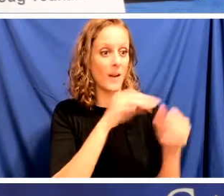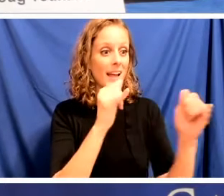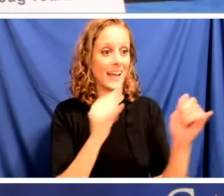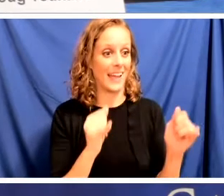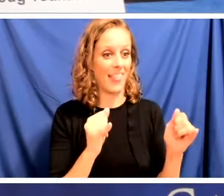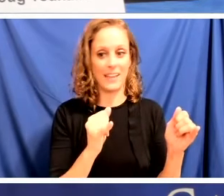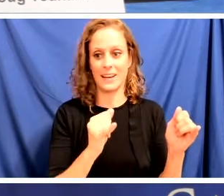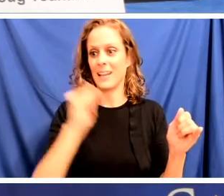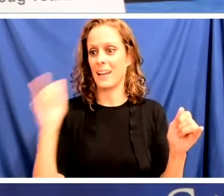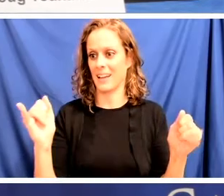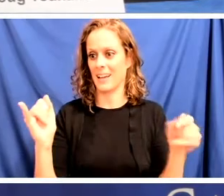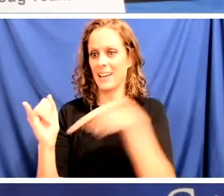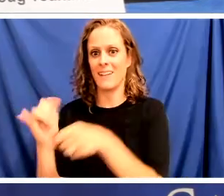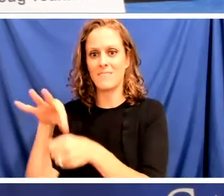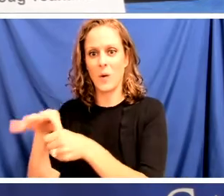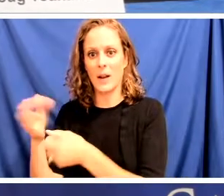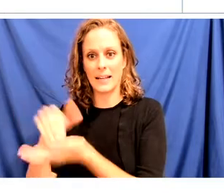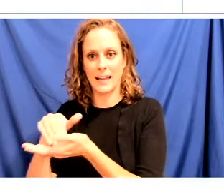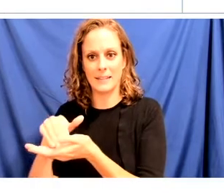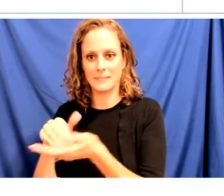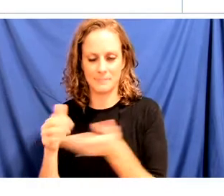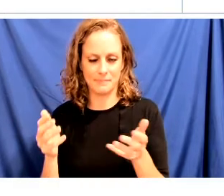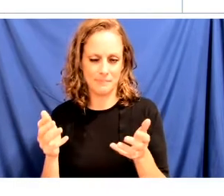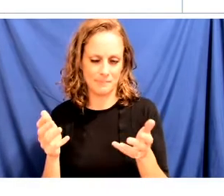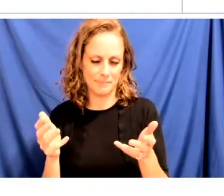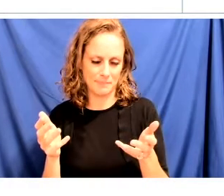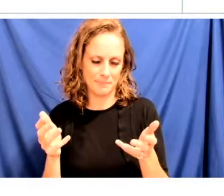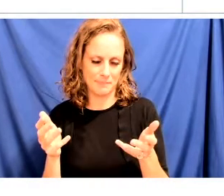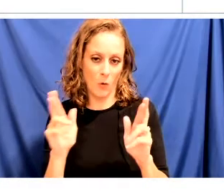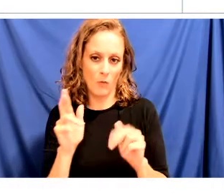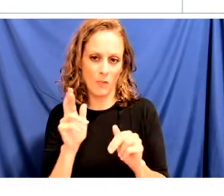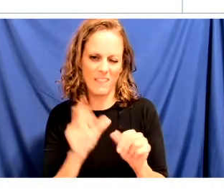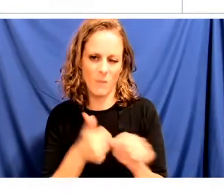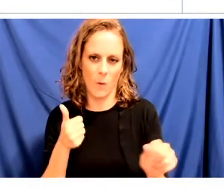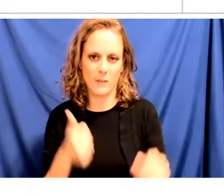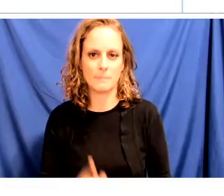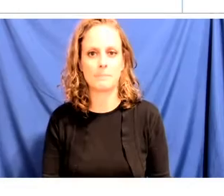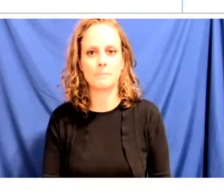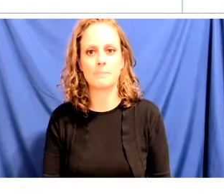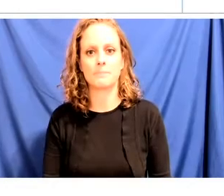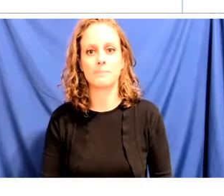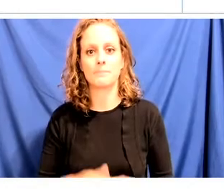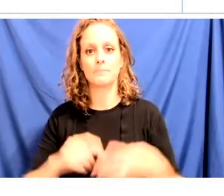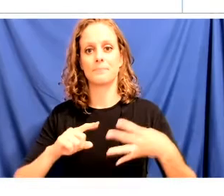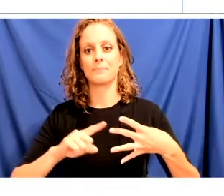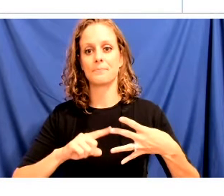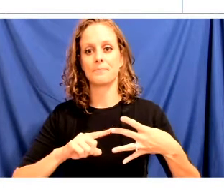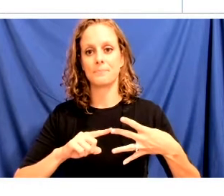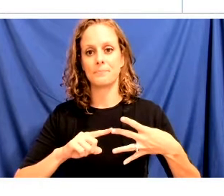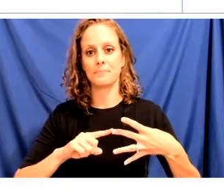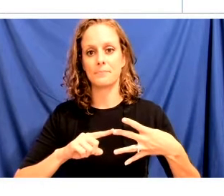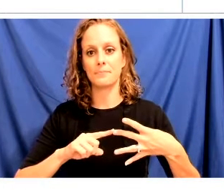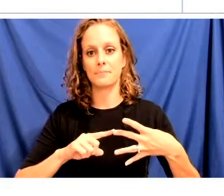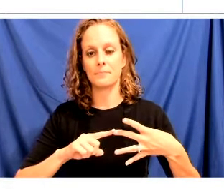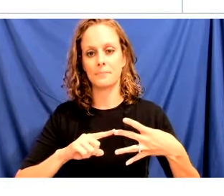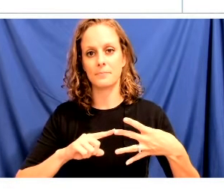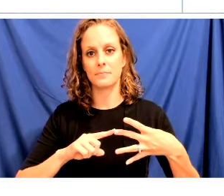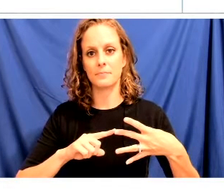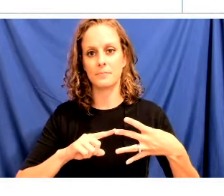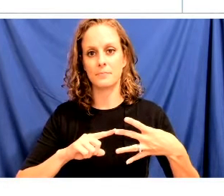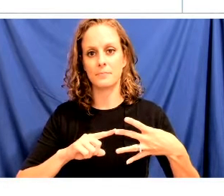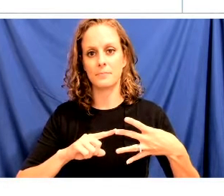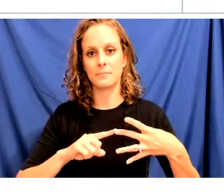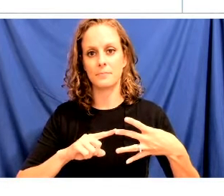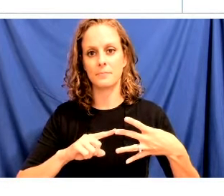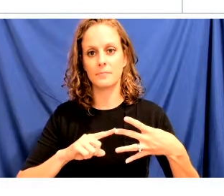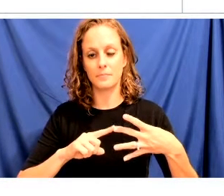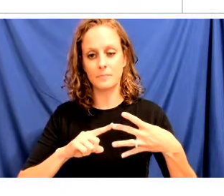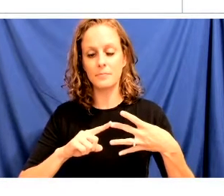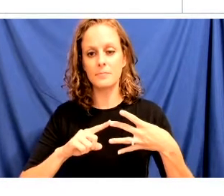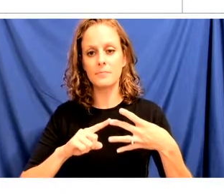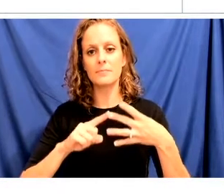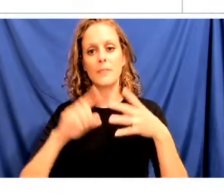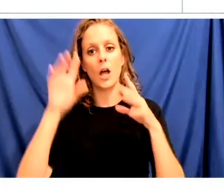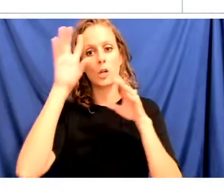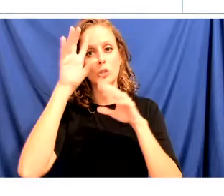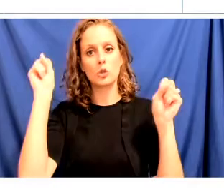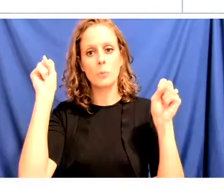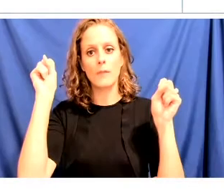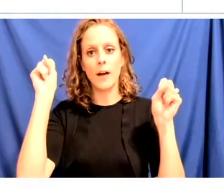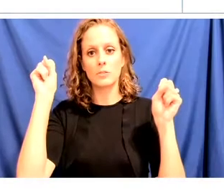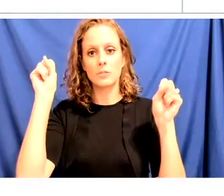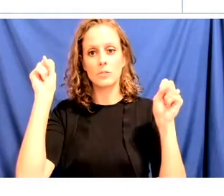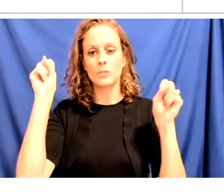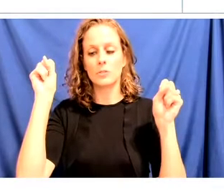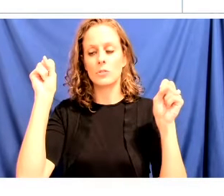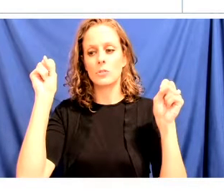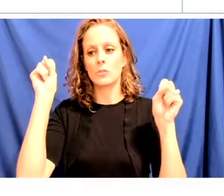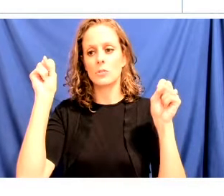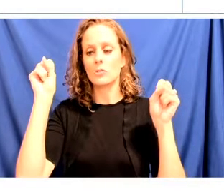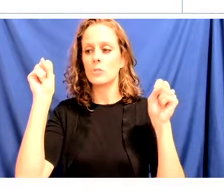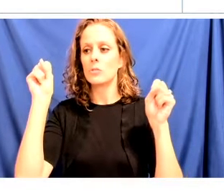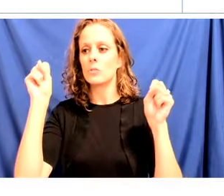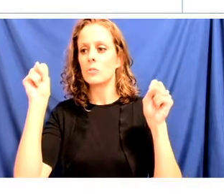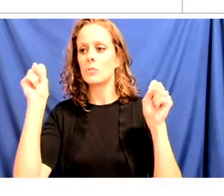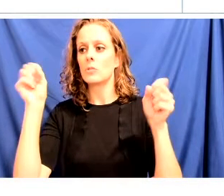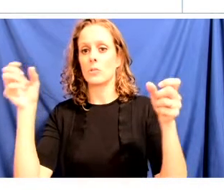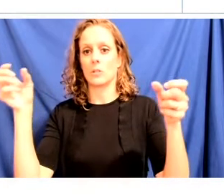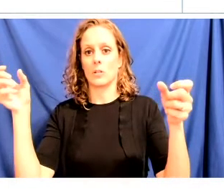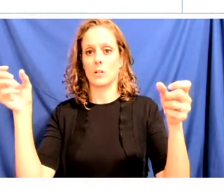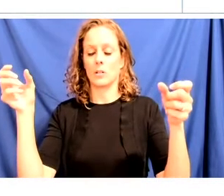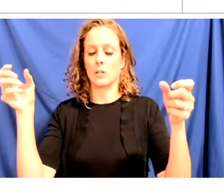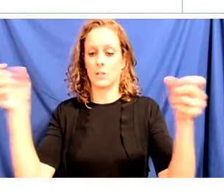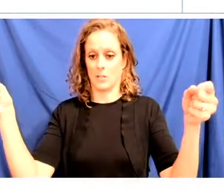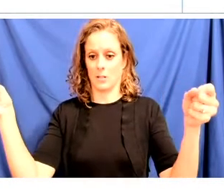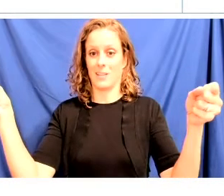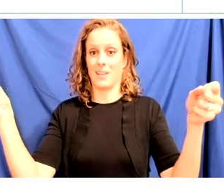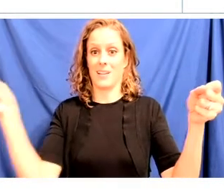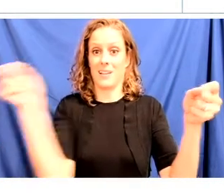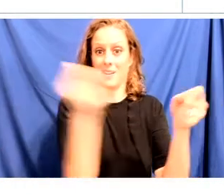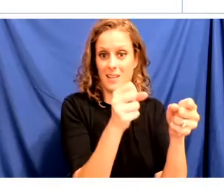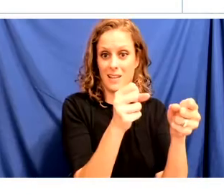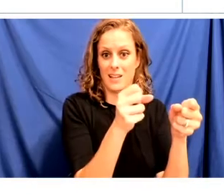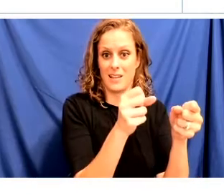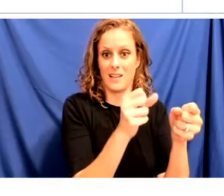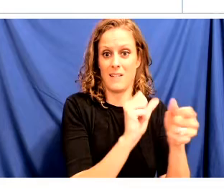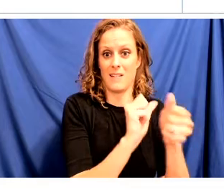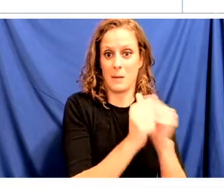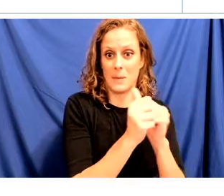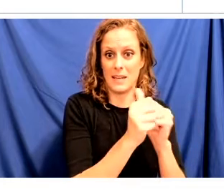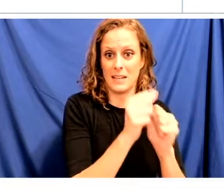We want to respect the voters choices that have already been made, in other words we don't want to put one supervisor, in the same district with another, so that they're they're forced to run against each other in a particular election so today, we will be avoiding that.